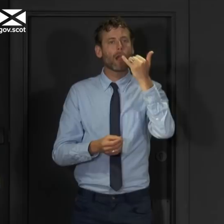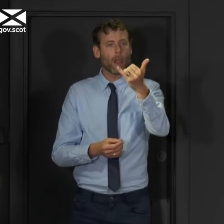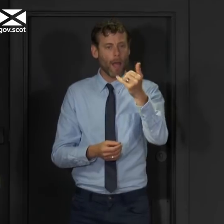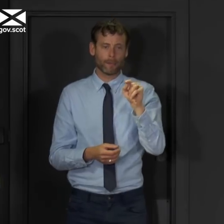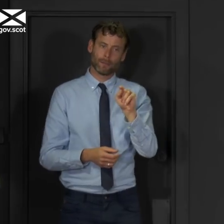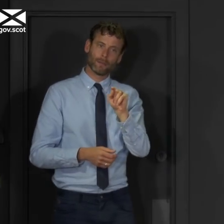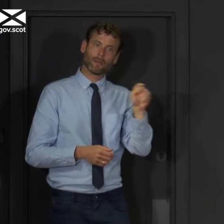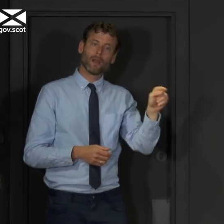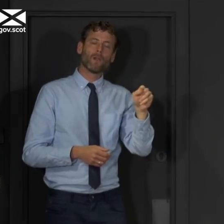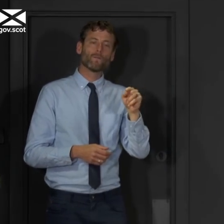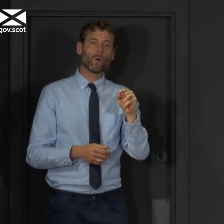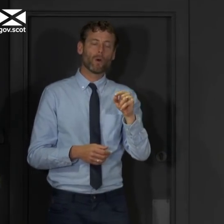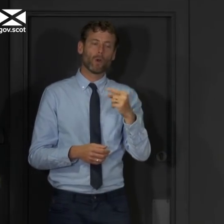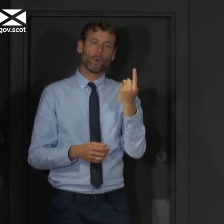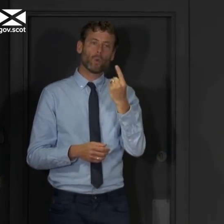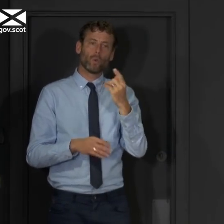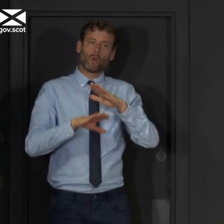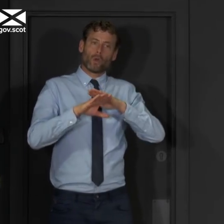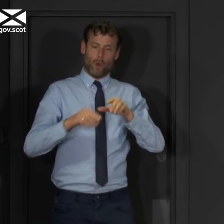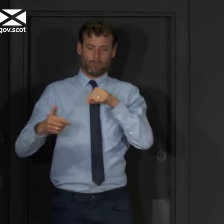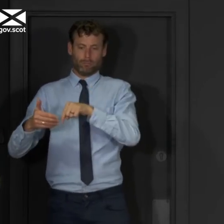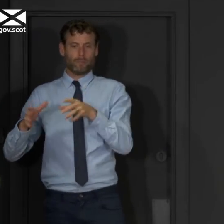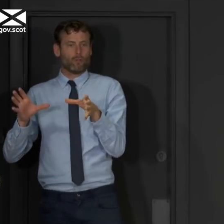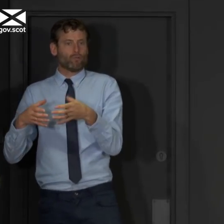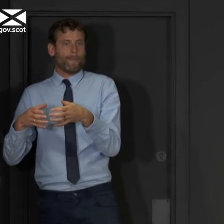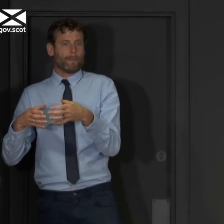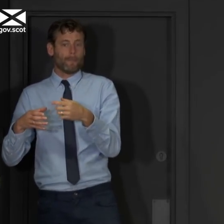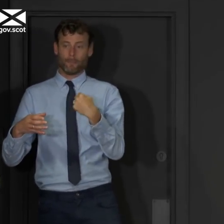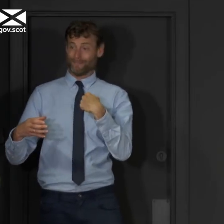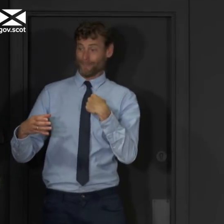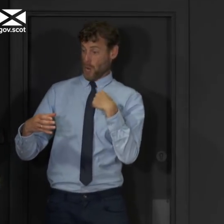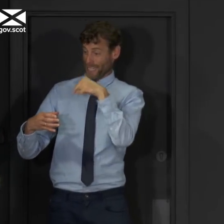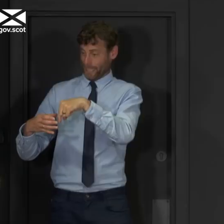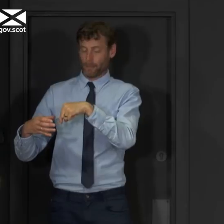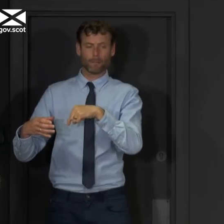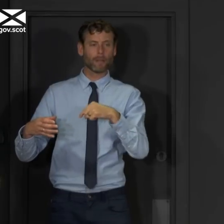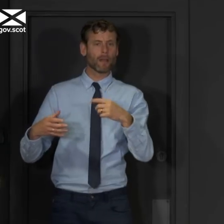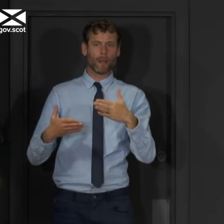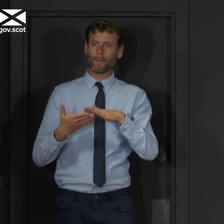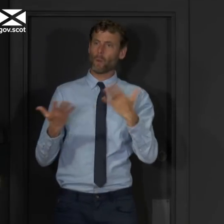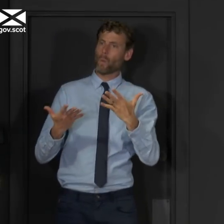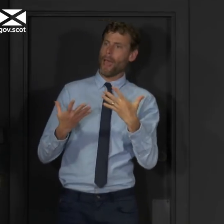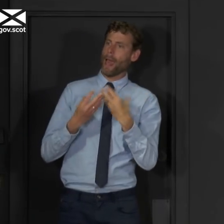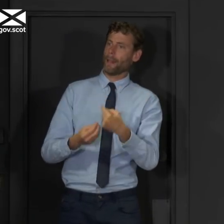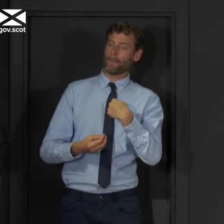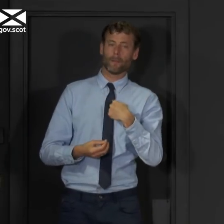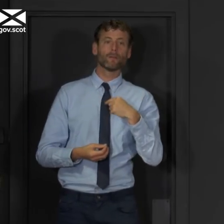category and I do not have the number in front of me, right now, and do not want to try and give it from memory in case I get it wrong but we will put the number out on the Scottish